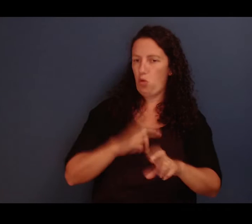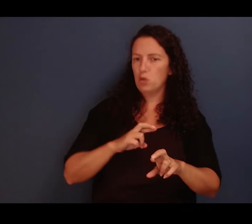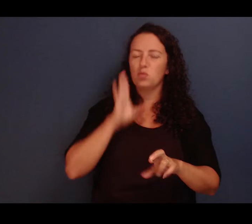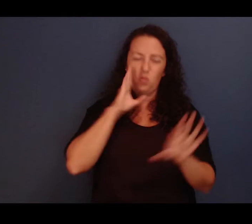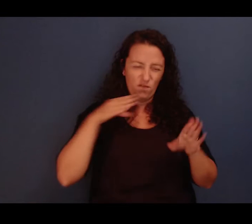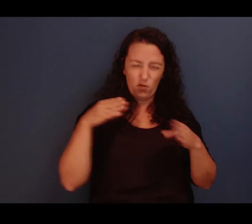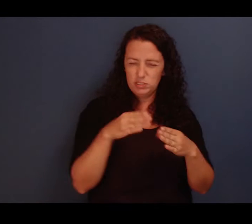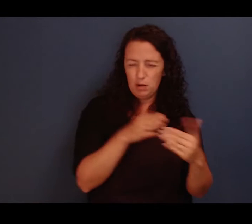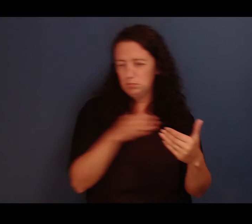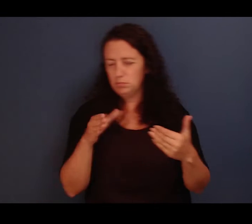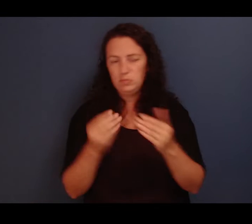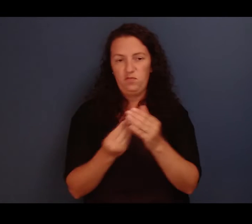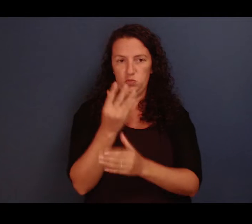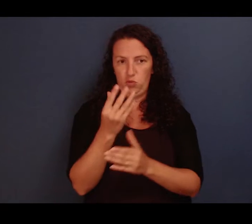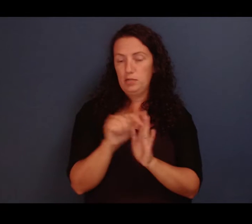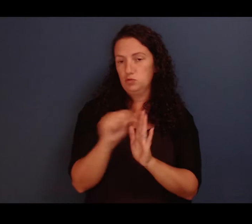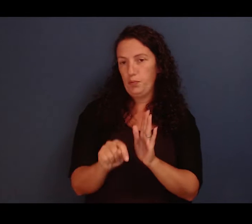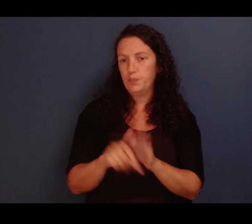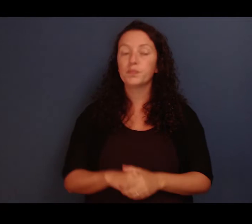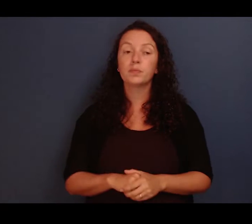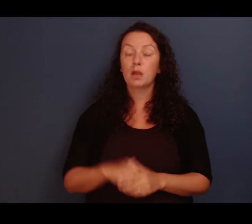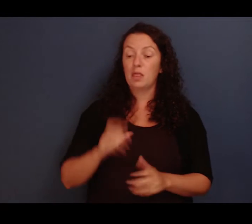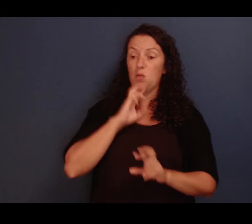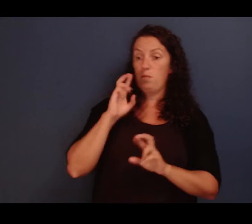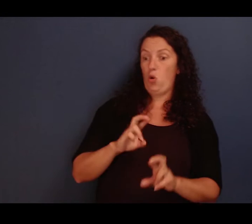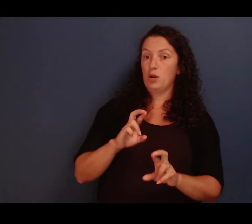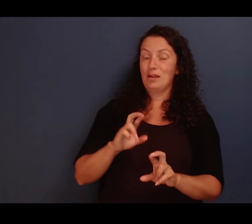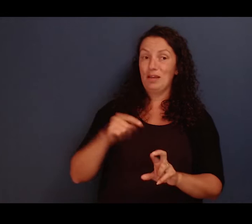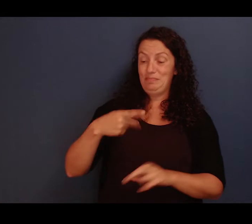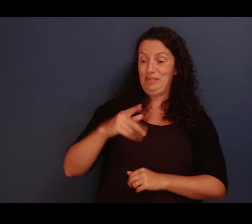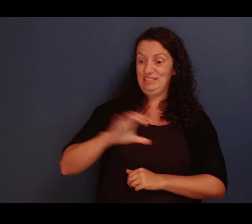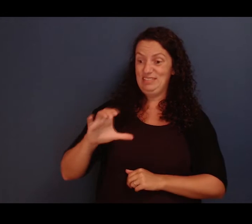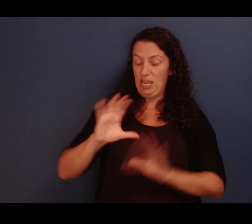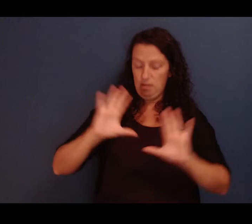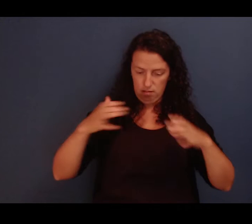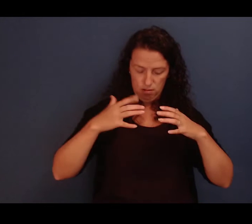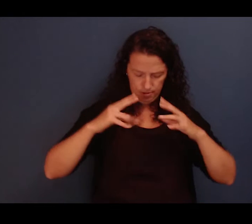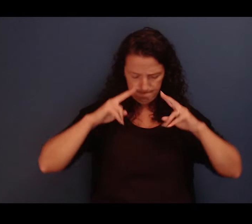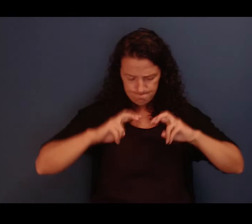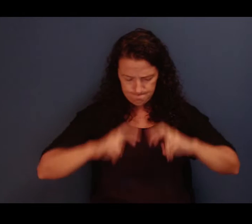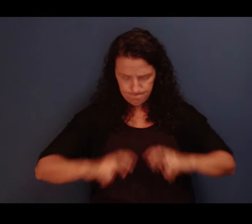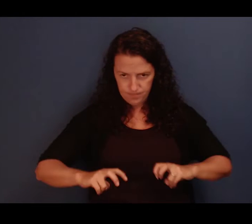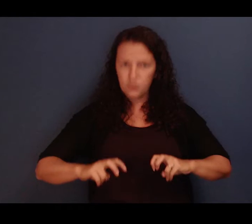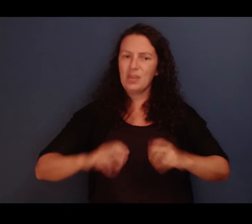Term. This report is a self-evaluation of how the college is meeting Accreditation standards